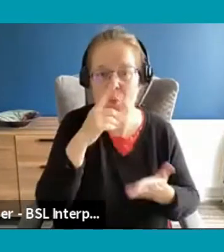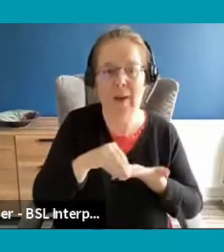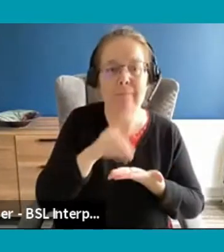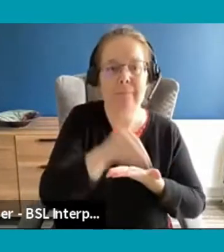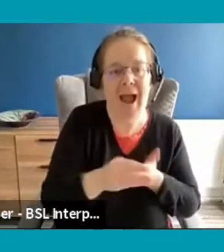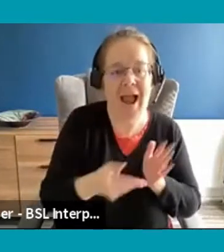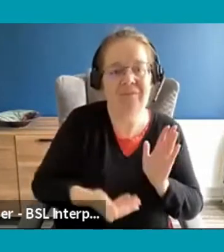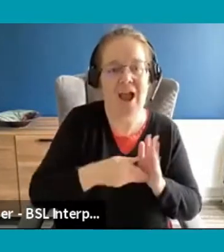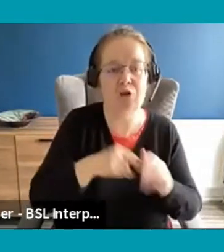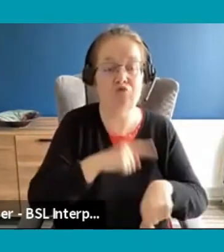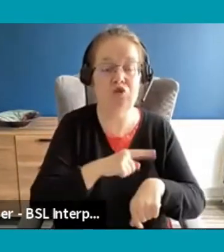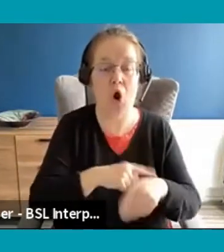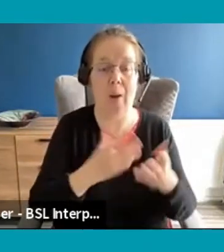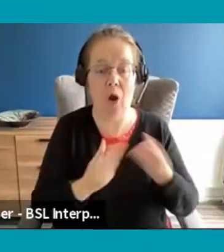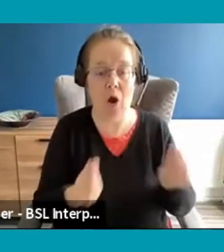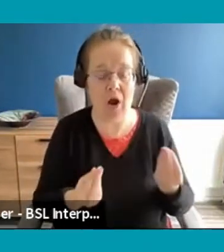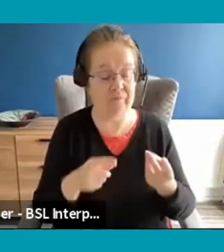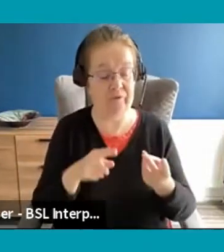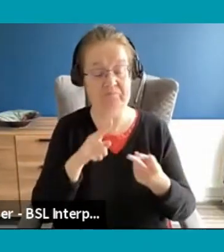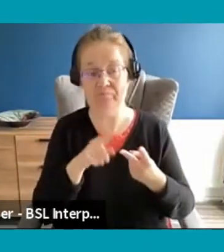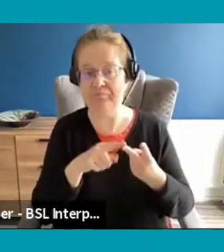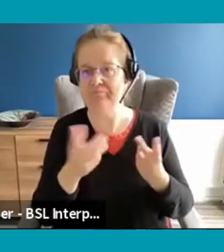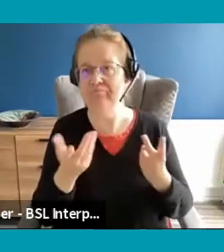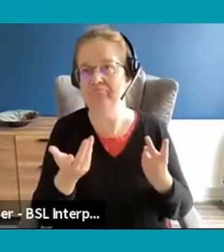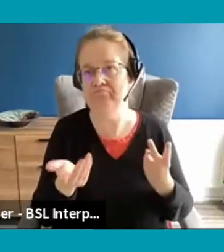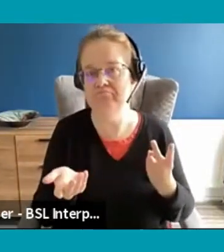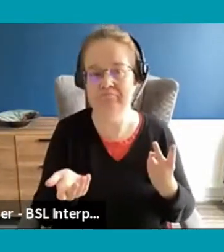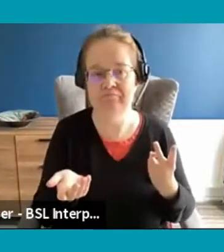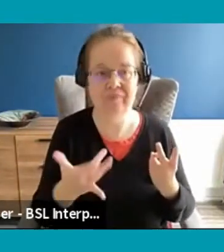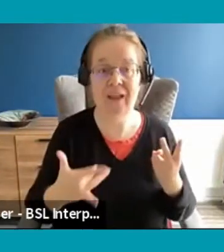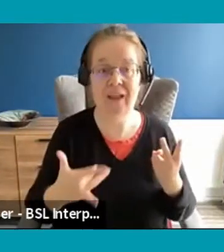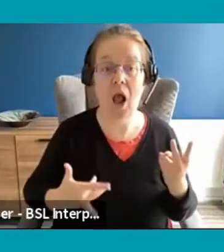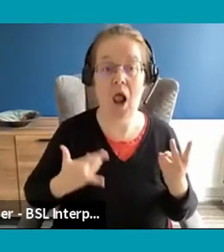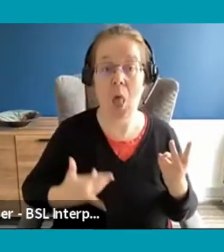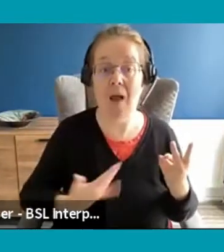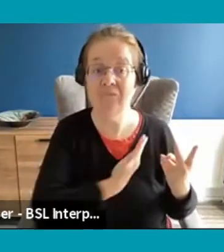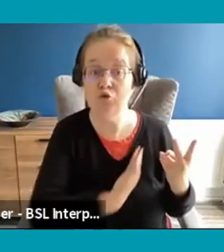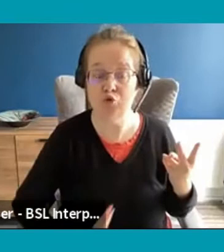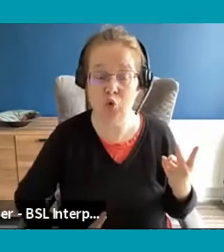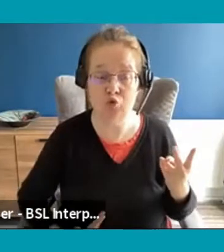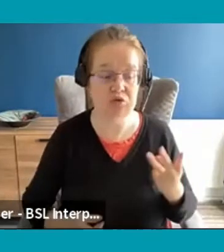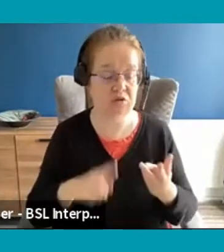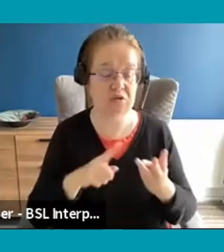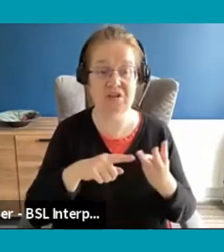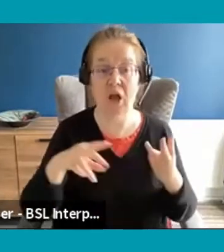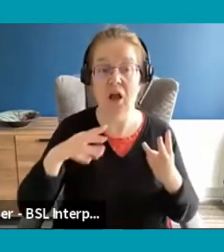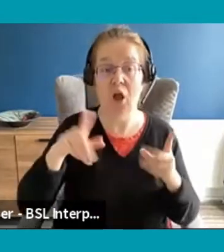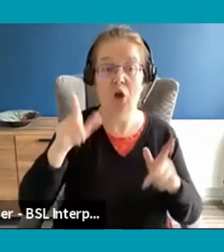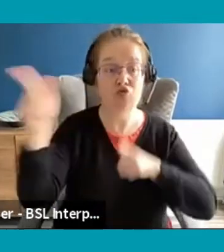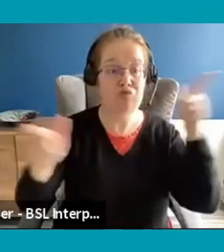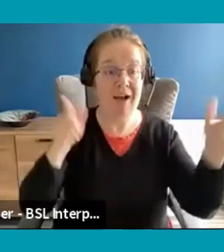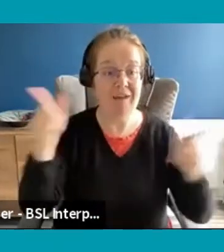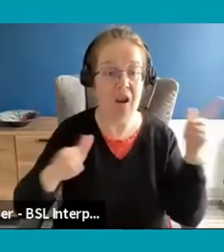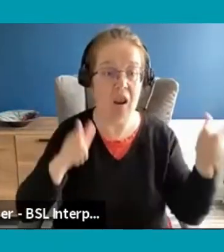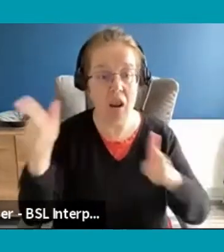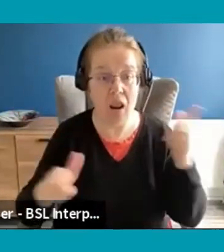And you've got things like life insurance and travel insurance. You can buy annualize travel insurance